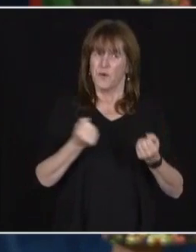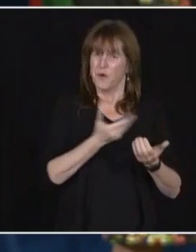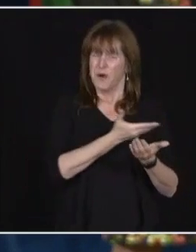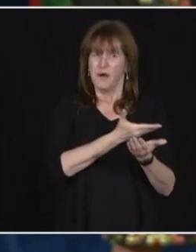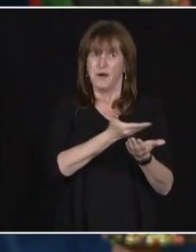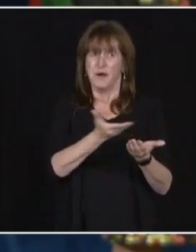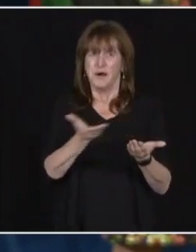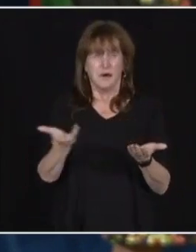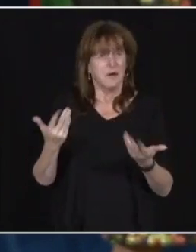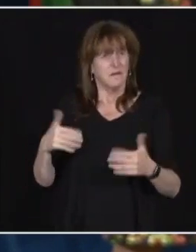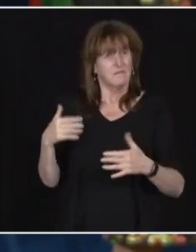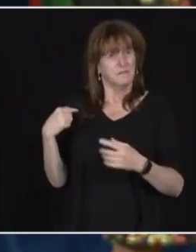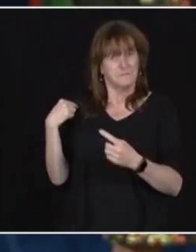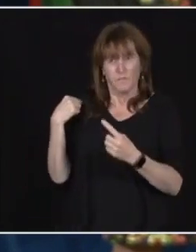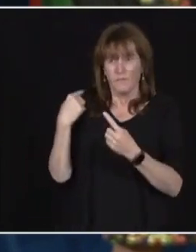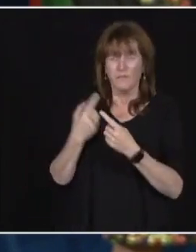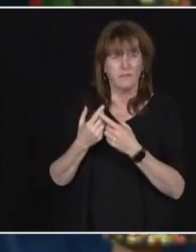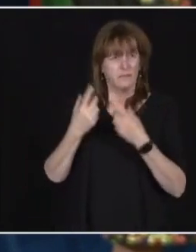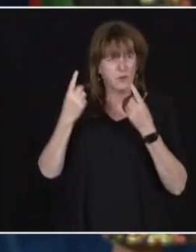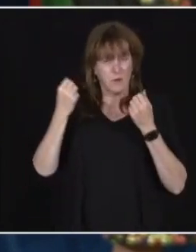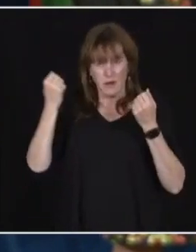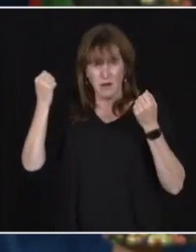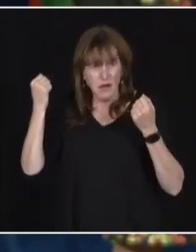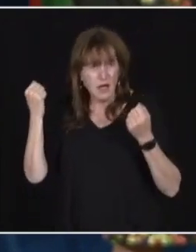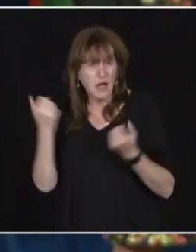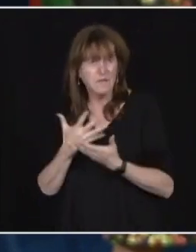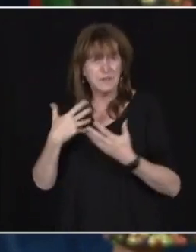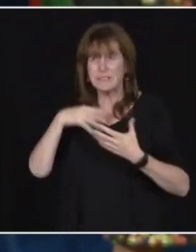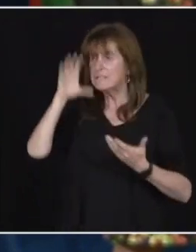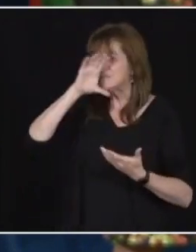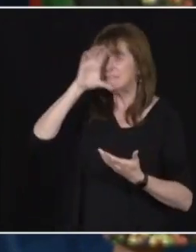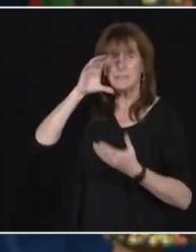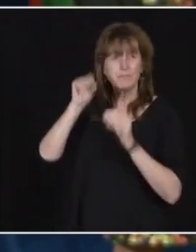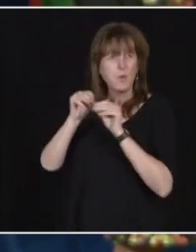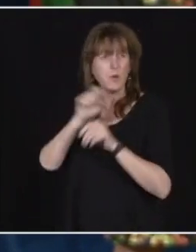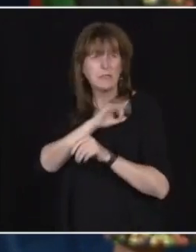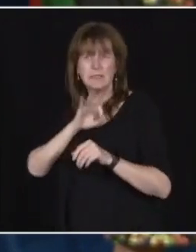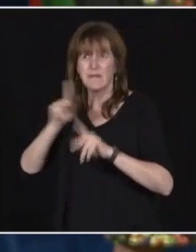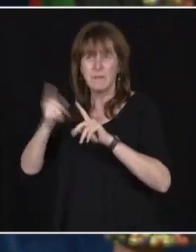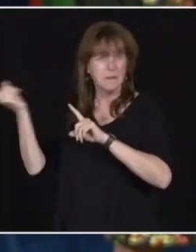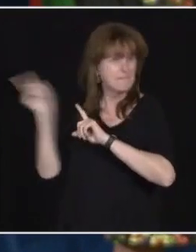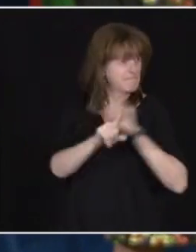In recent weeks, we have done everything that we can to get more resources, to